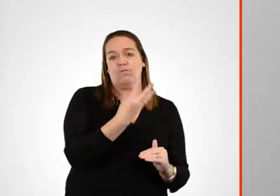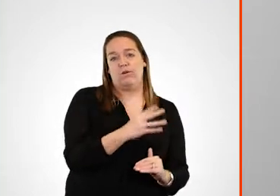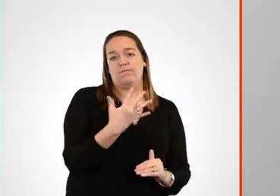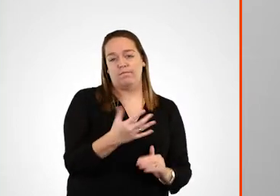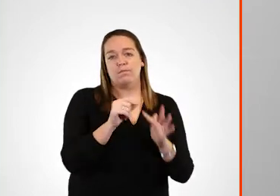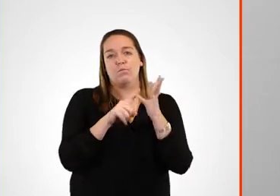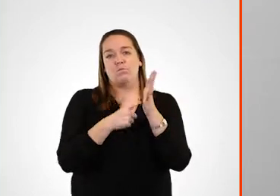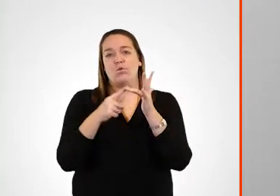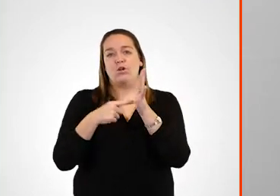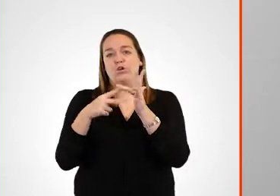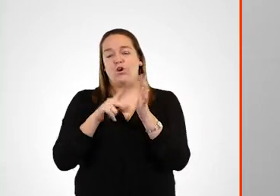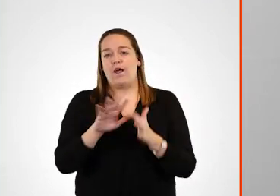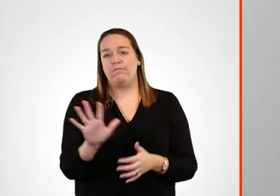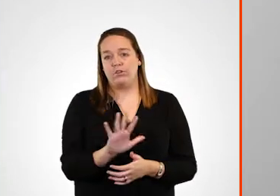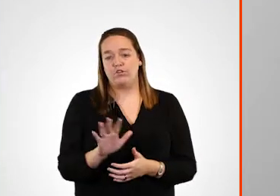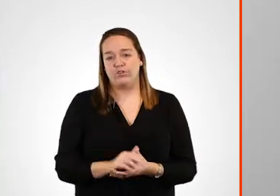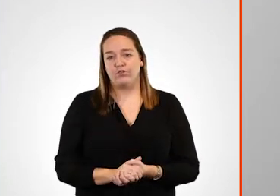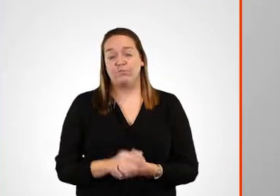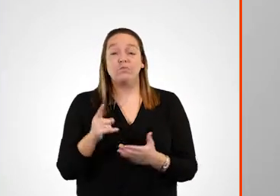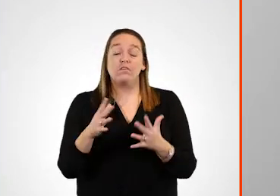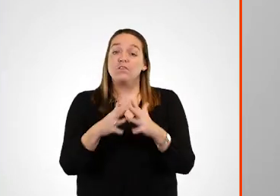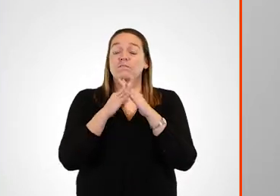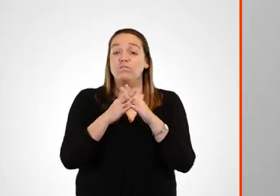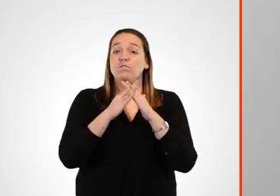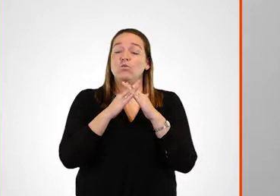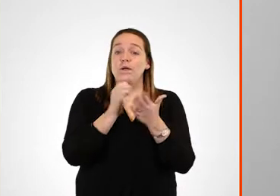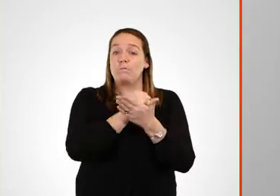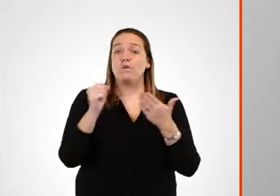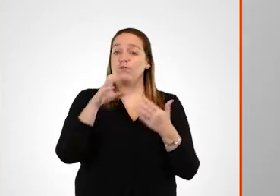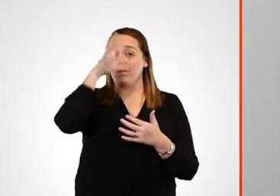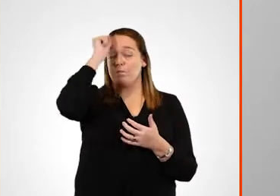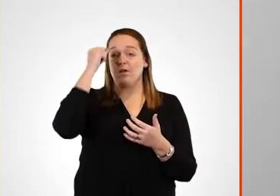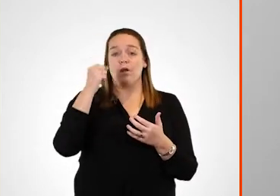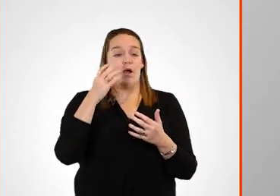So that's a useful metric to keep in mind when we look at our case load